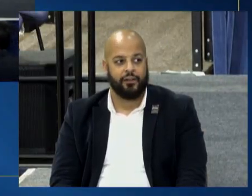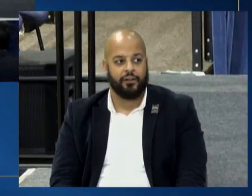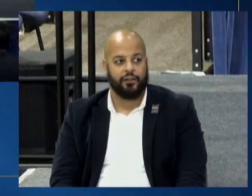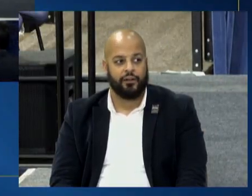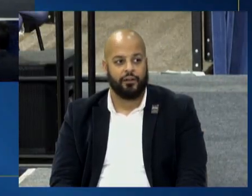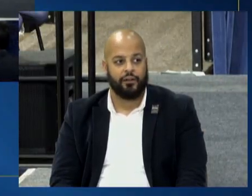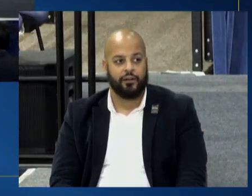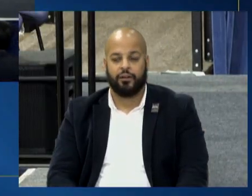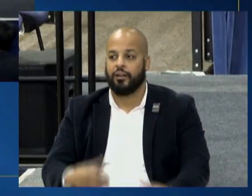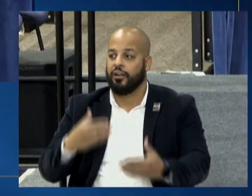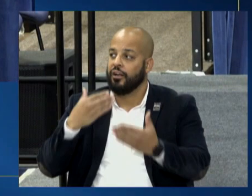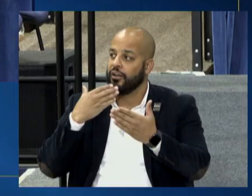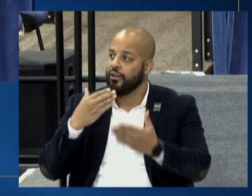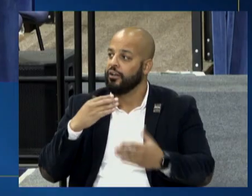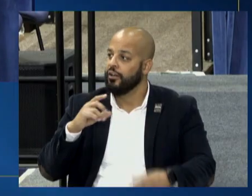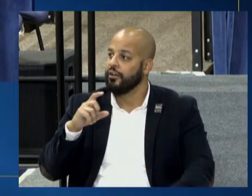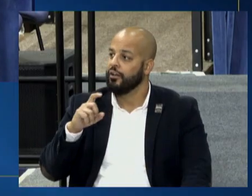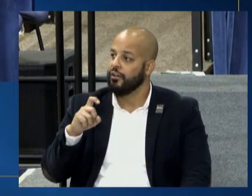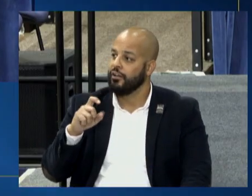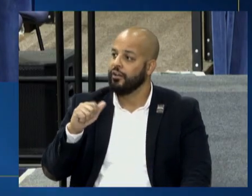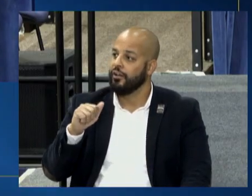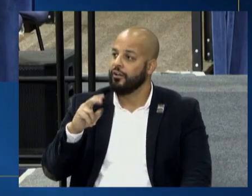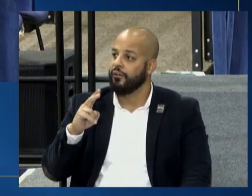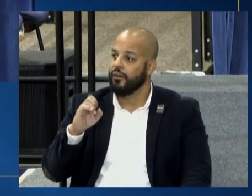Stephen Konya: Thank you, Xavier and Jen, both for your partnership in CancerX